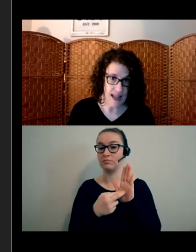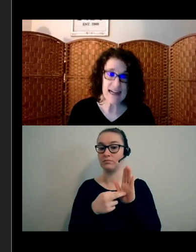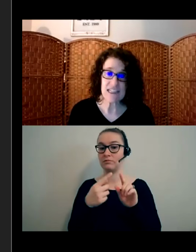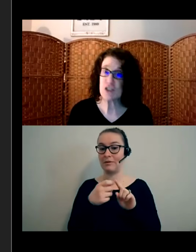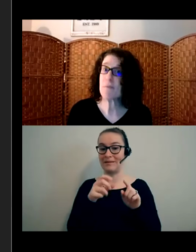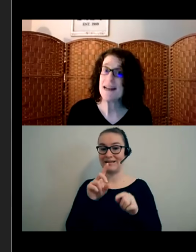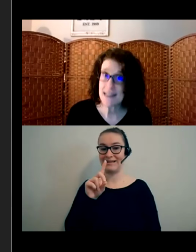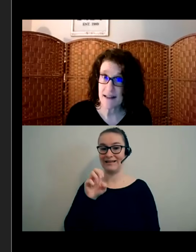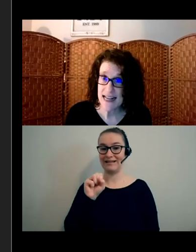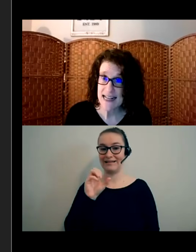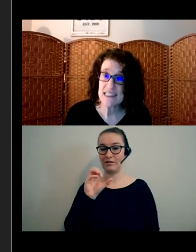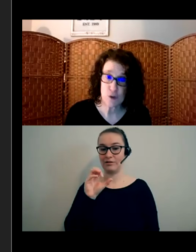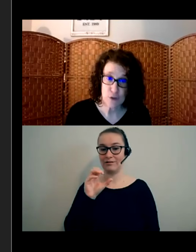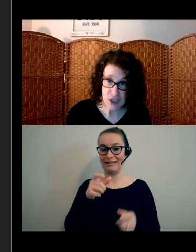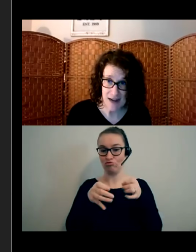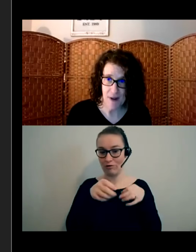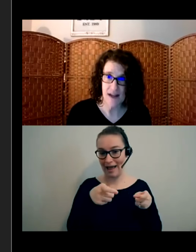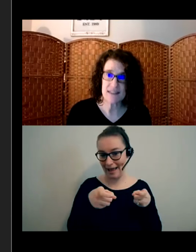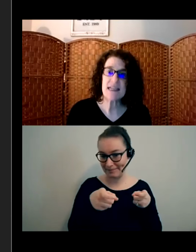And I just pasted the link into the chat box.